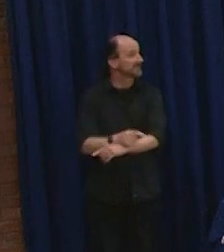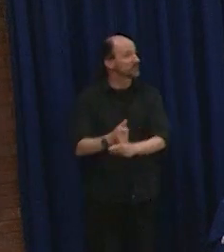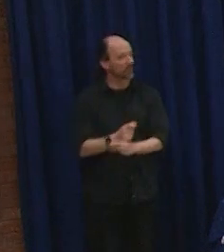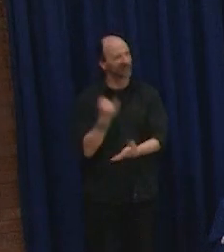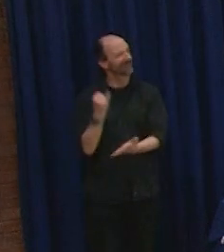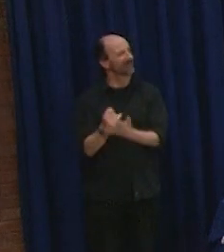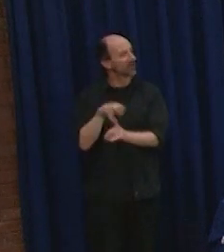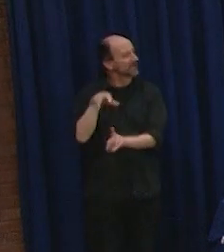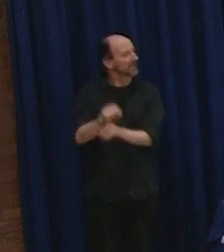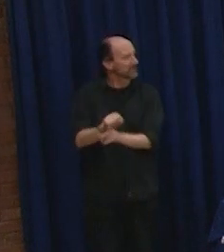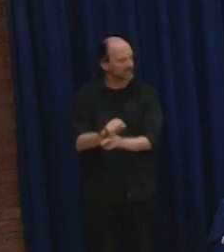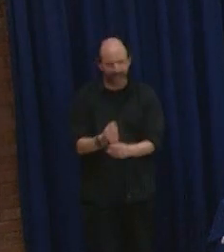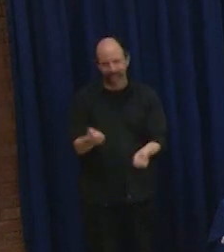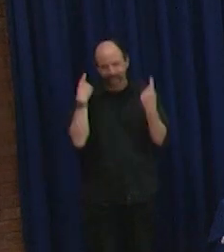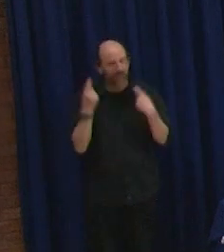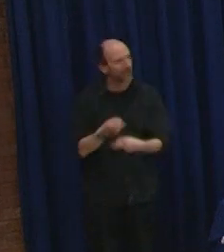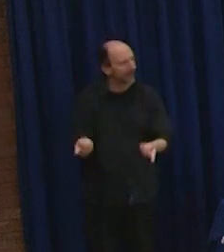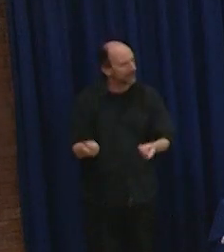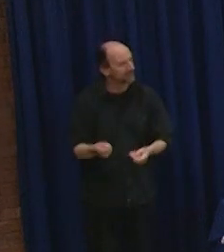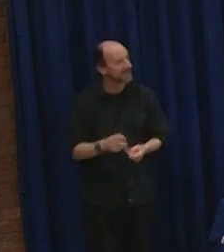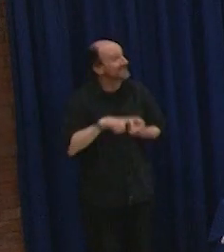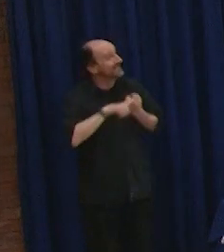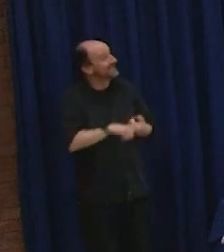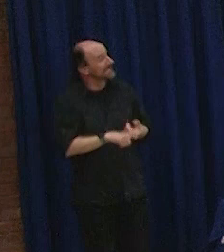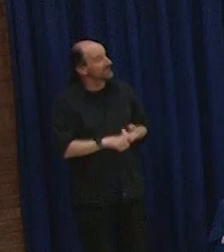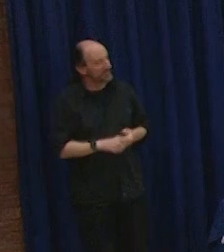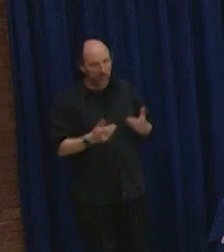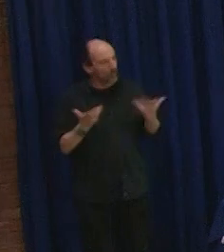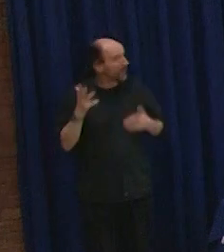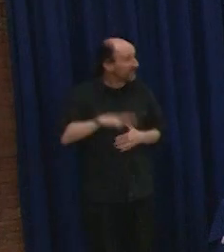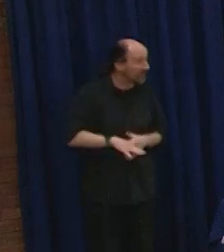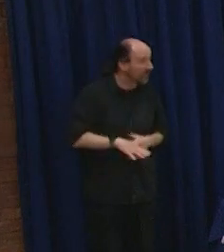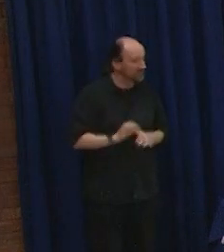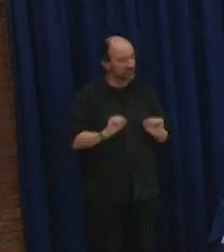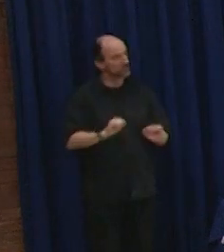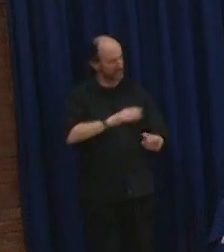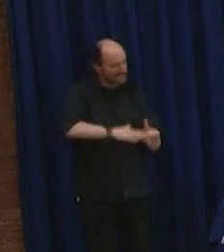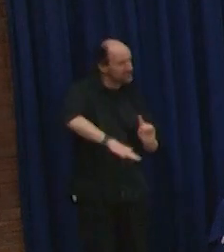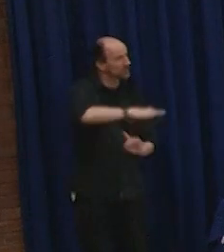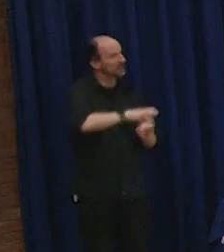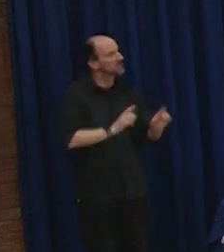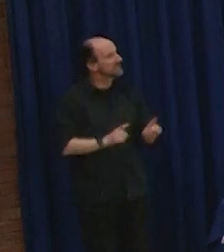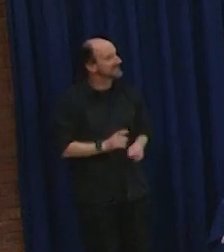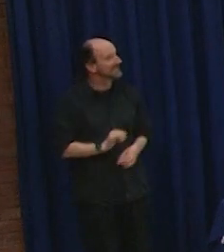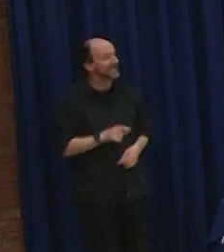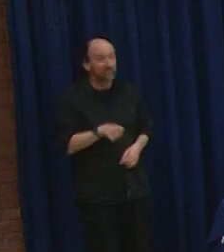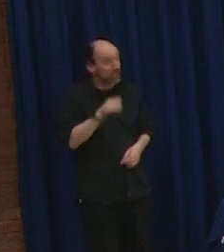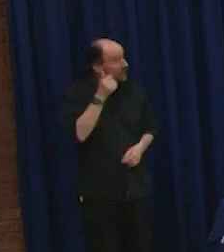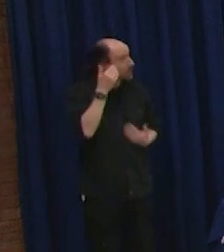a lot of the way it depends on your entry in whether you're going to get identified, if you don't know what you don't know and you don't know the pathways and you don't know how